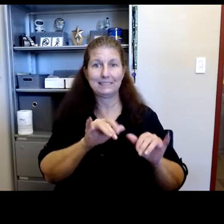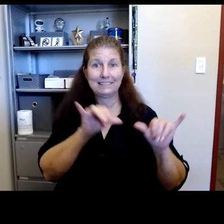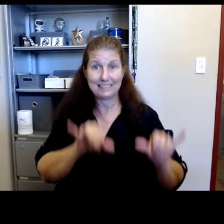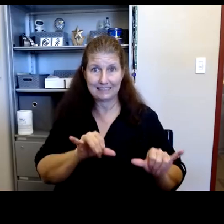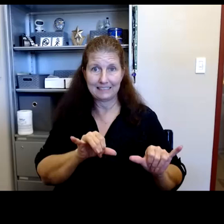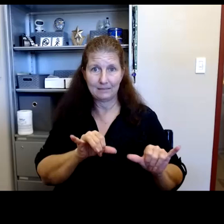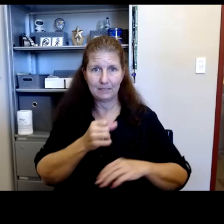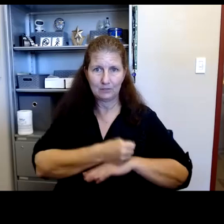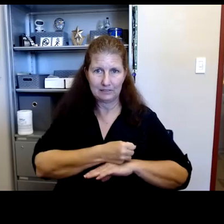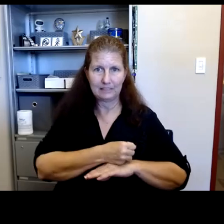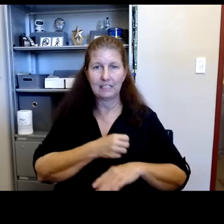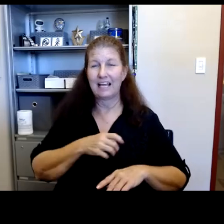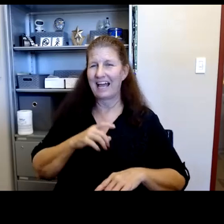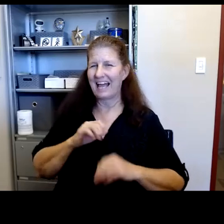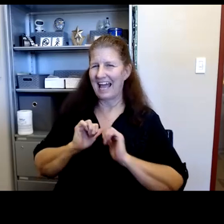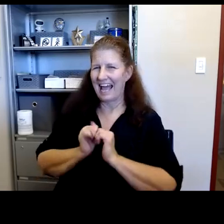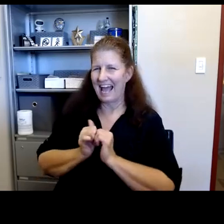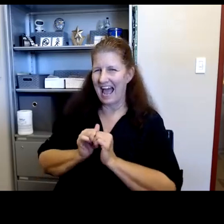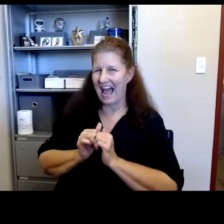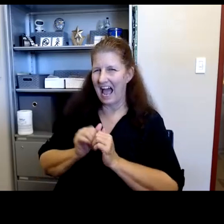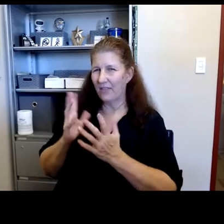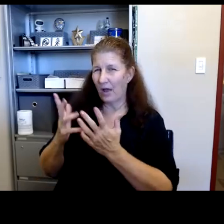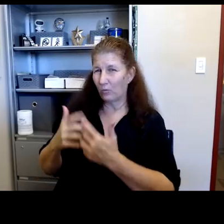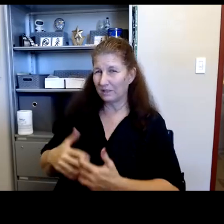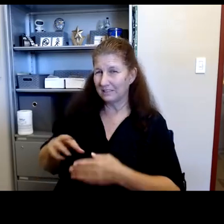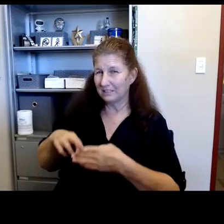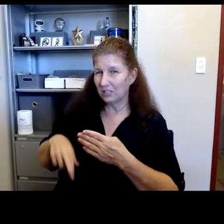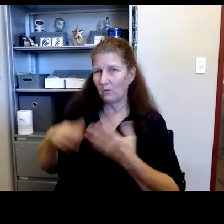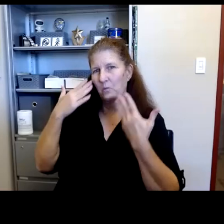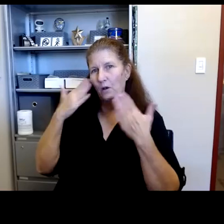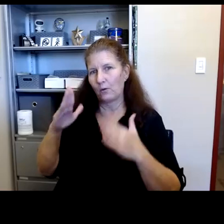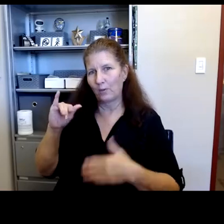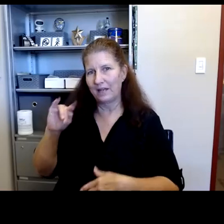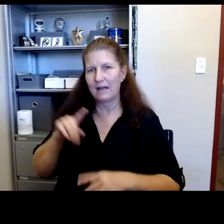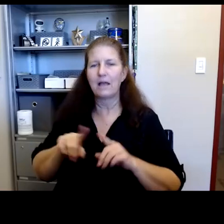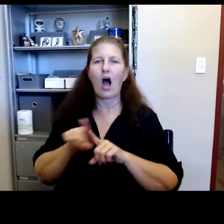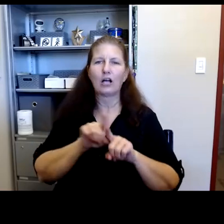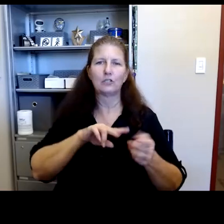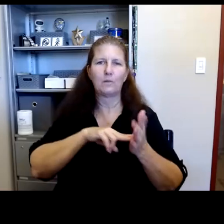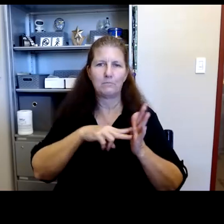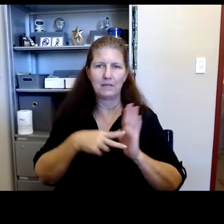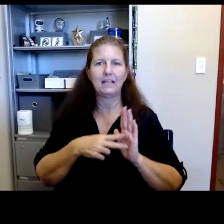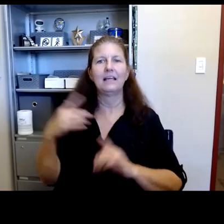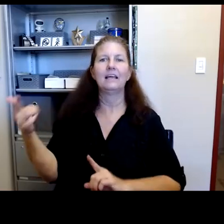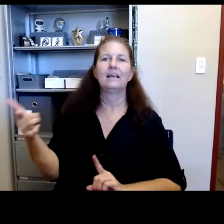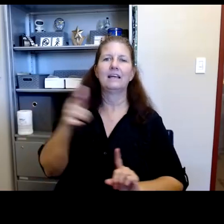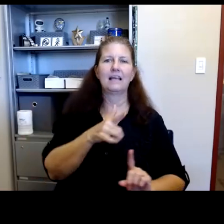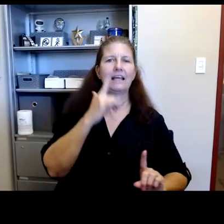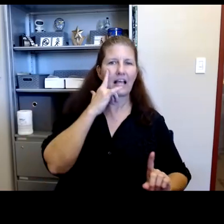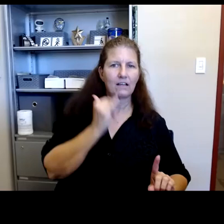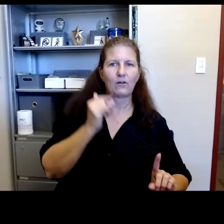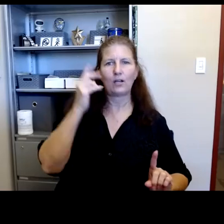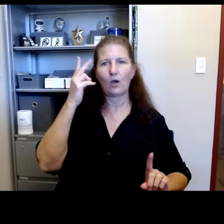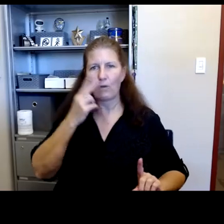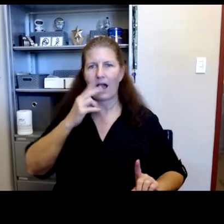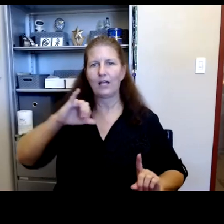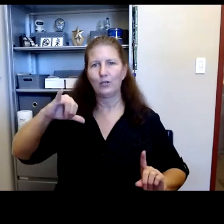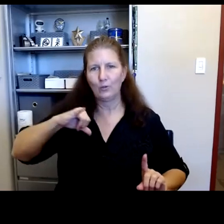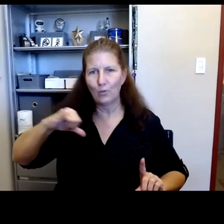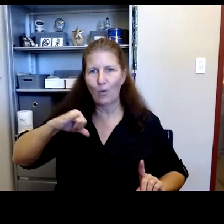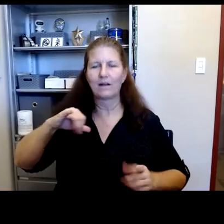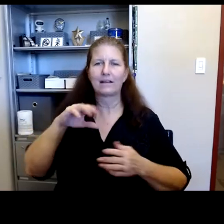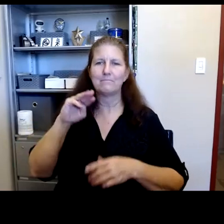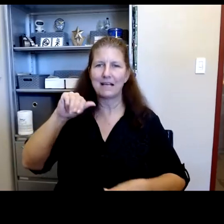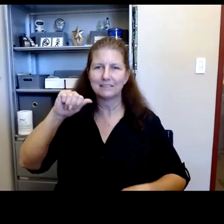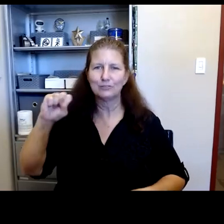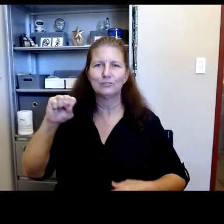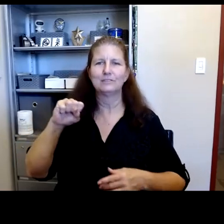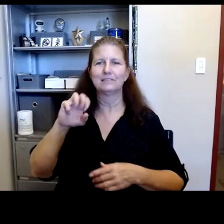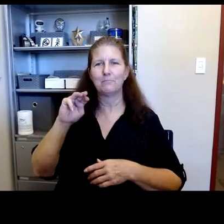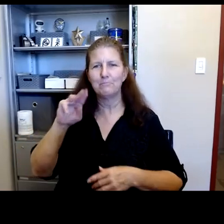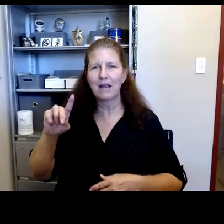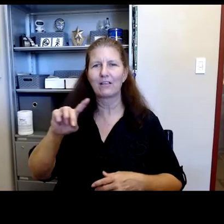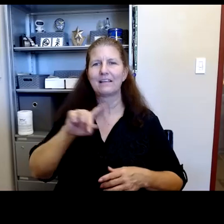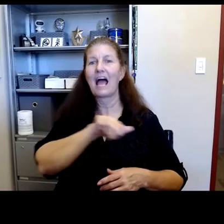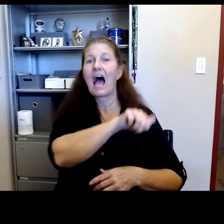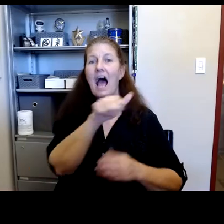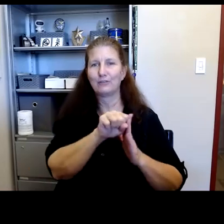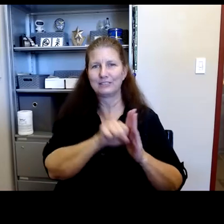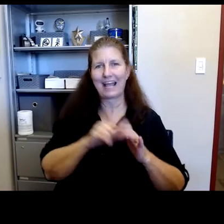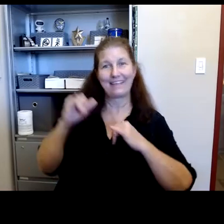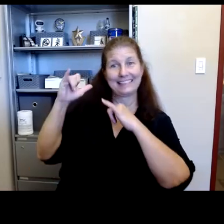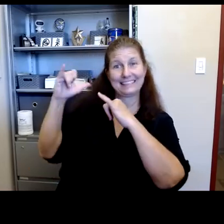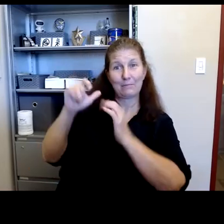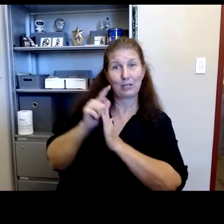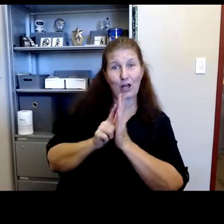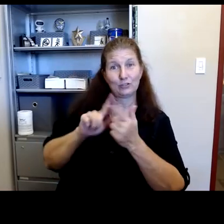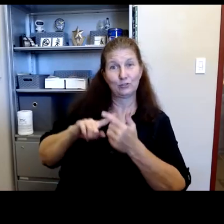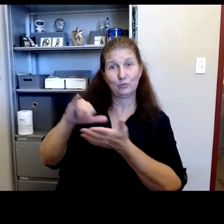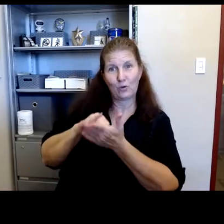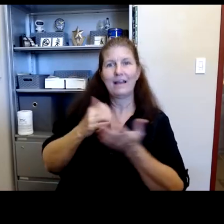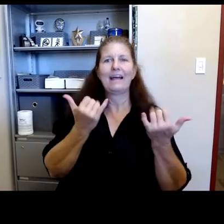Robyn Thomas: We don't know yet exactly how it's gonna turn out, because now um! It also meant that California, Hawaii, New York, Um, Massachusetts, Maryland, a number of other States with similar laws to New York have to rewrite their laws.